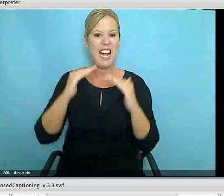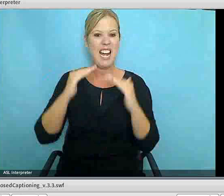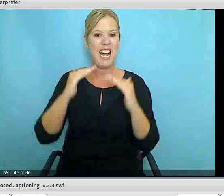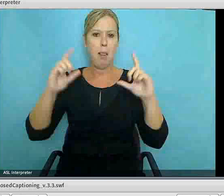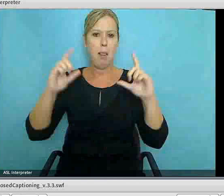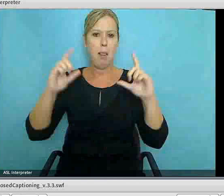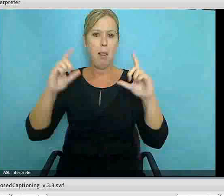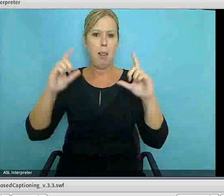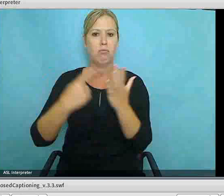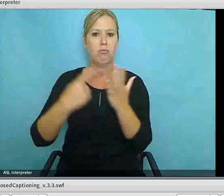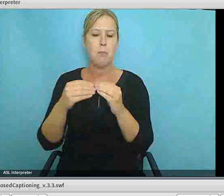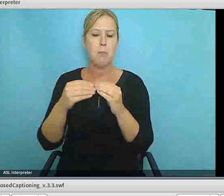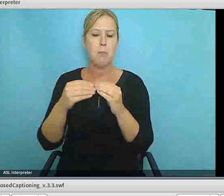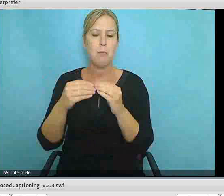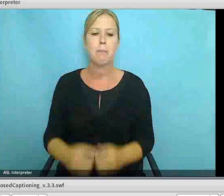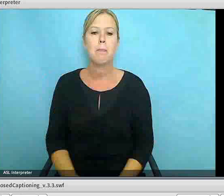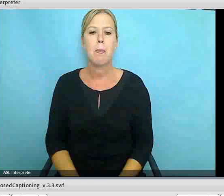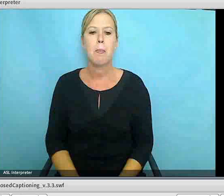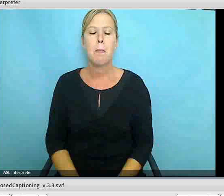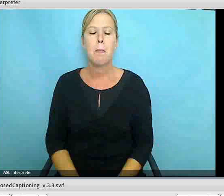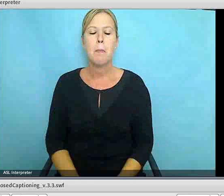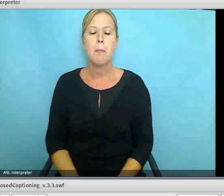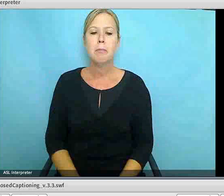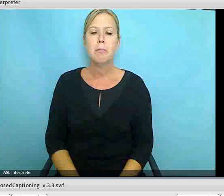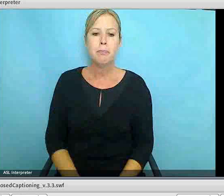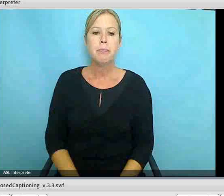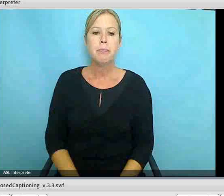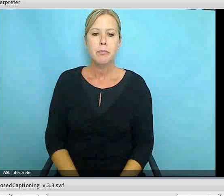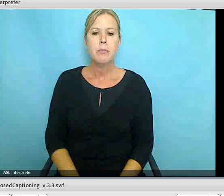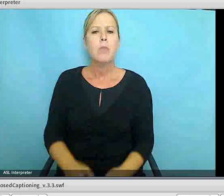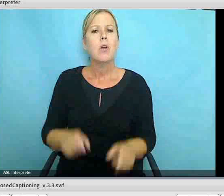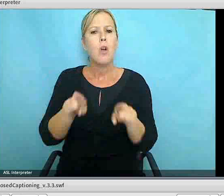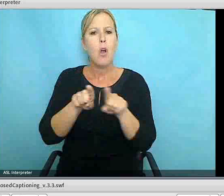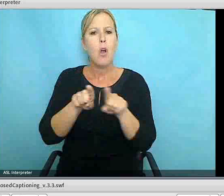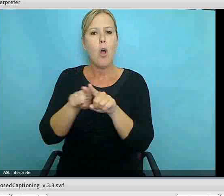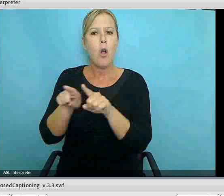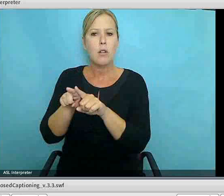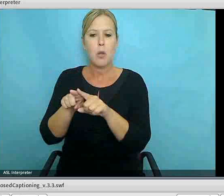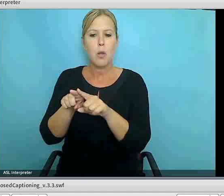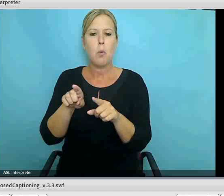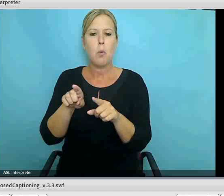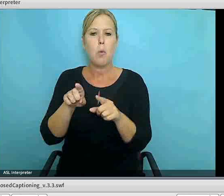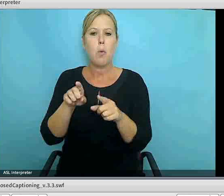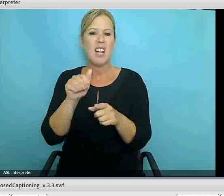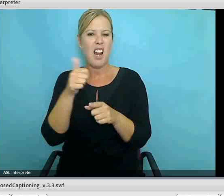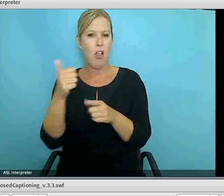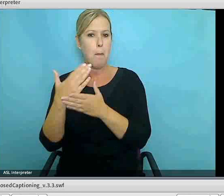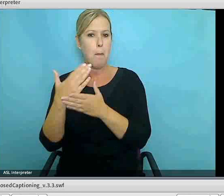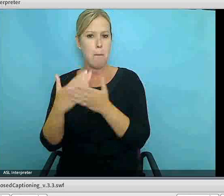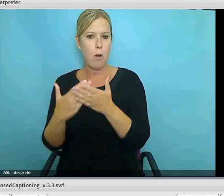There is also a concept in the program called "auto-assignment."